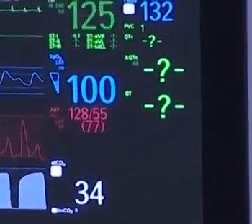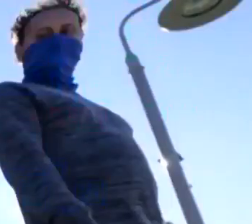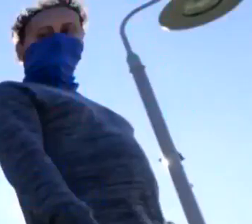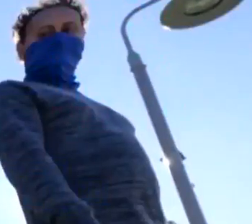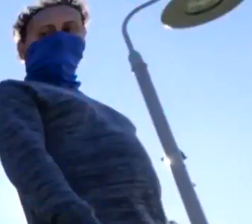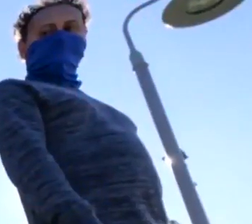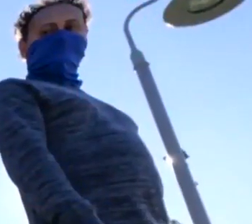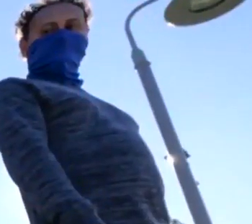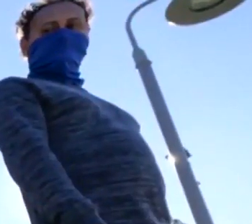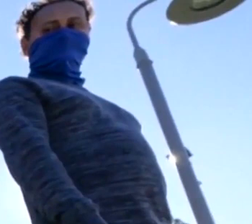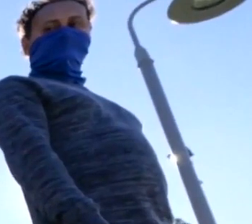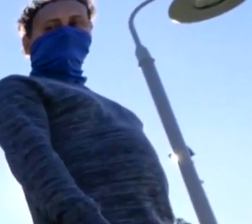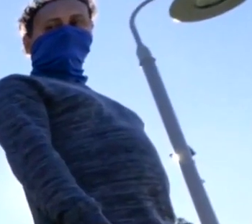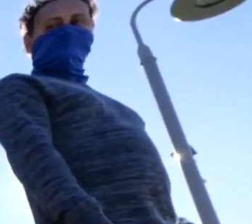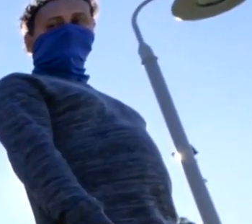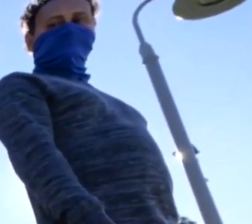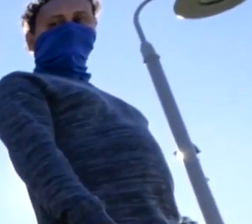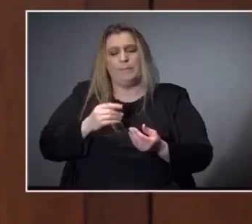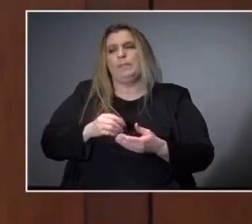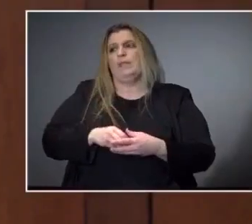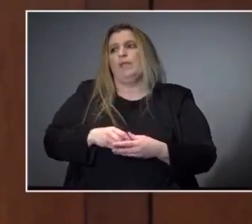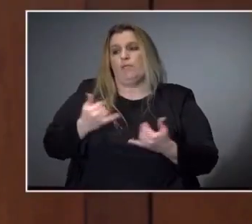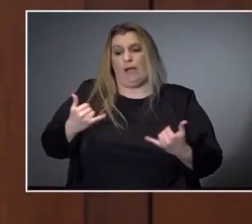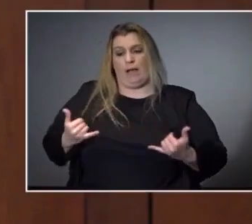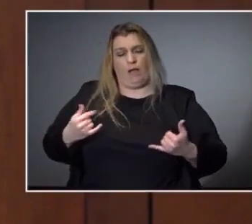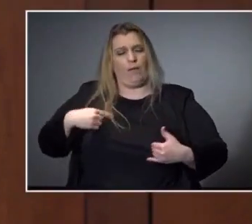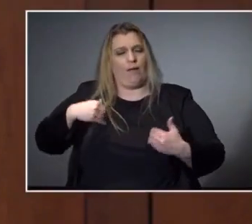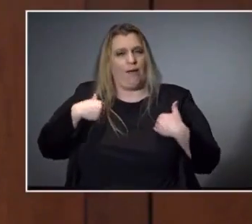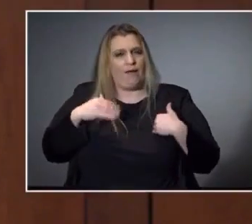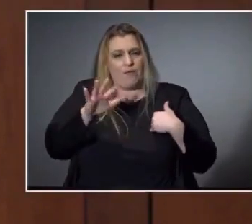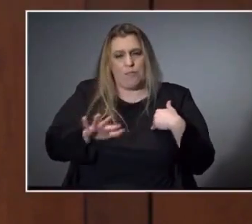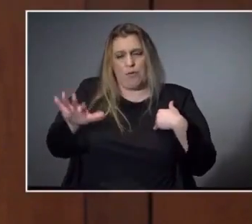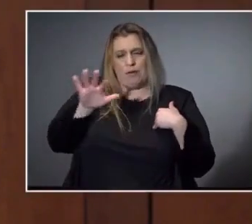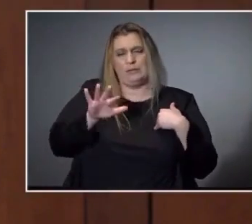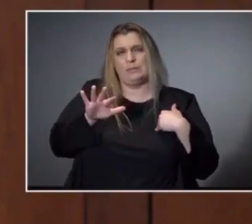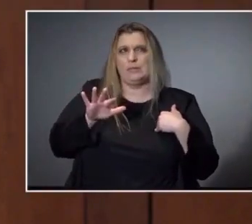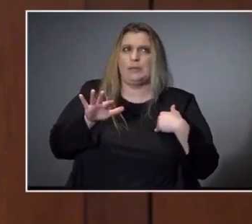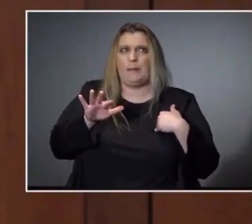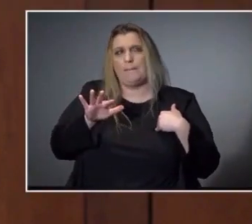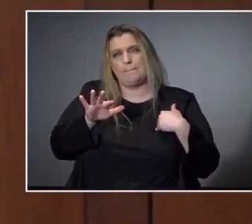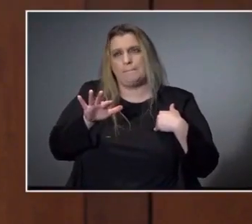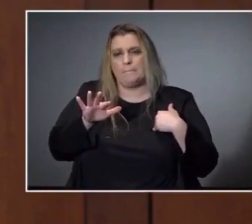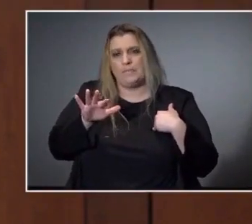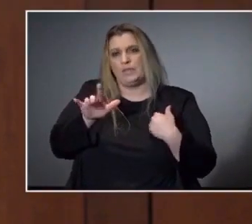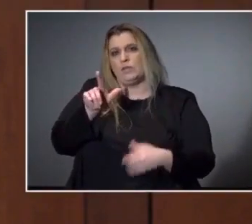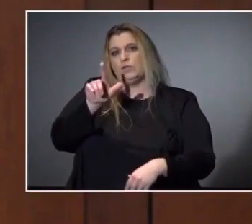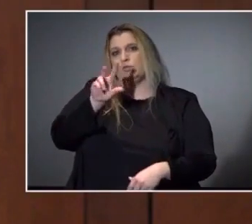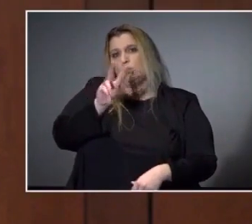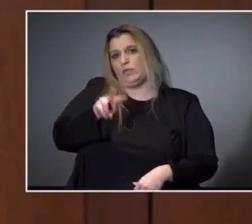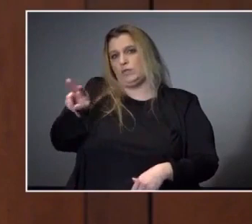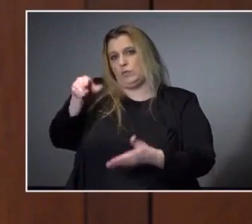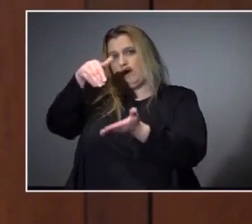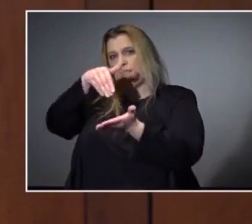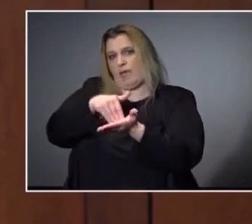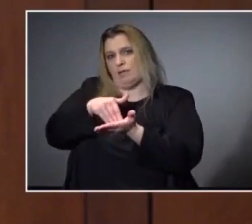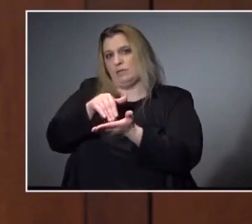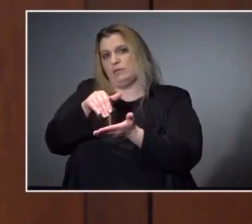THAT WE DO MAXIMIZE OUR ABILITIES TO HAVE IT AVAILABLE FOR AFRICAN AMERICANS."> THE DEPARTMENT OF HEALTH SAYS THEY'RE LOOKING THE